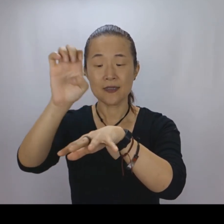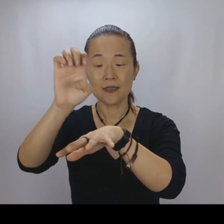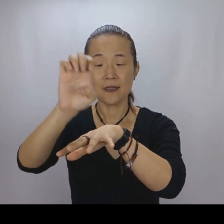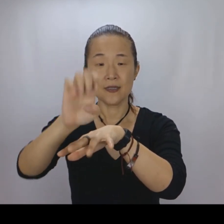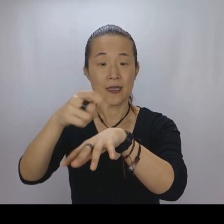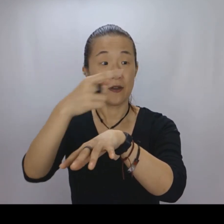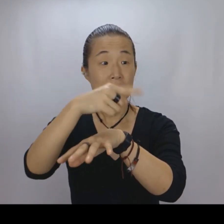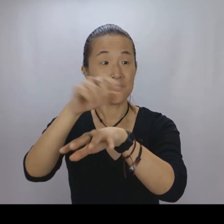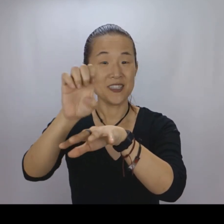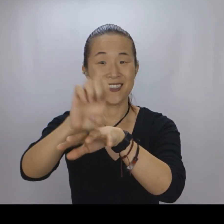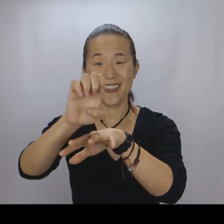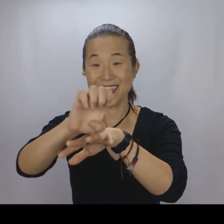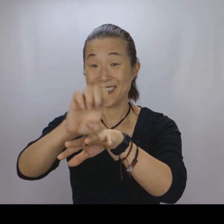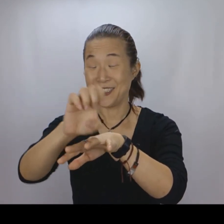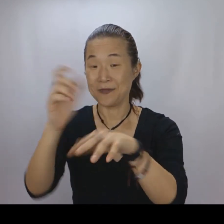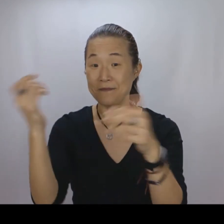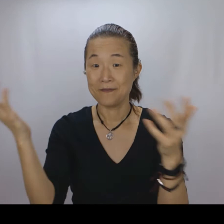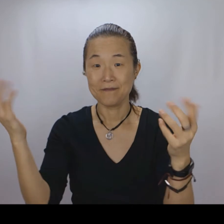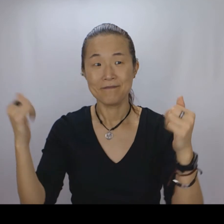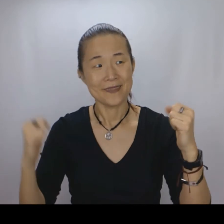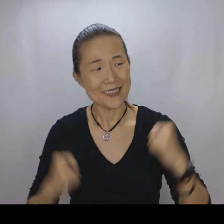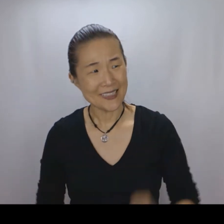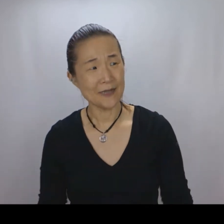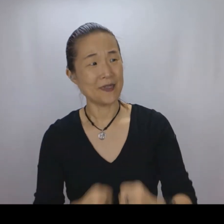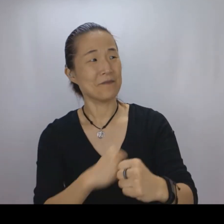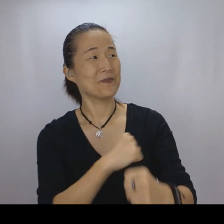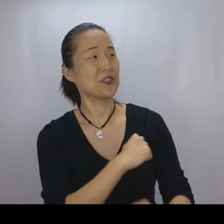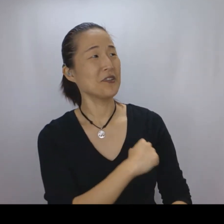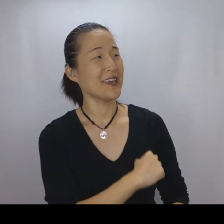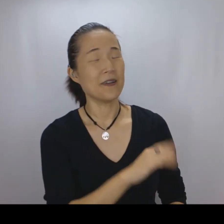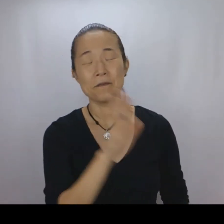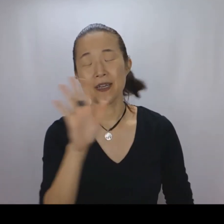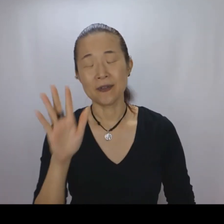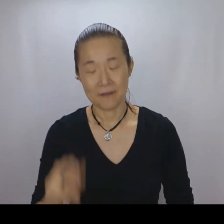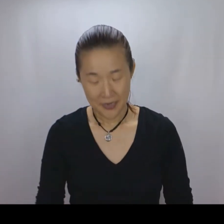So, you could say, "Oh, she's engaged. Damn it! Too late!" Kidding!